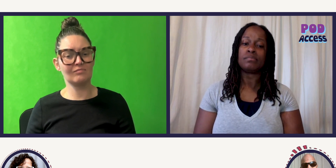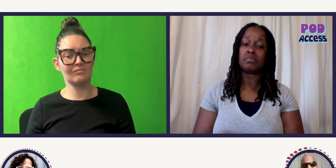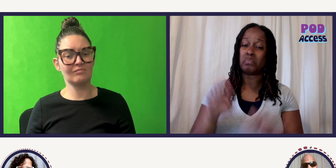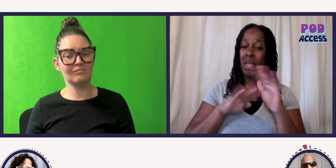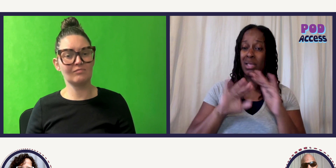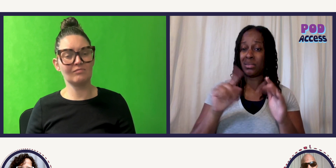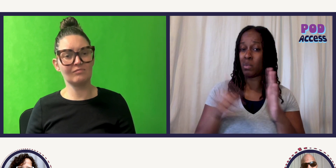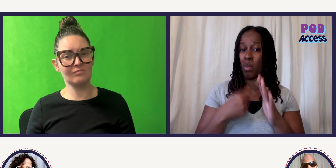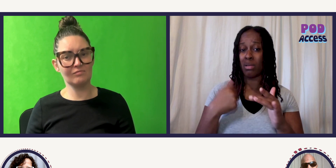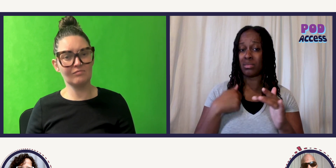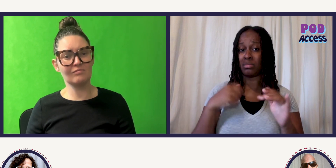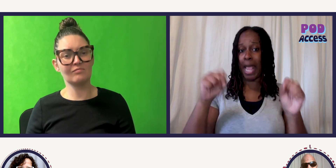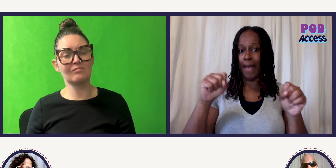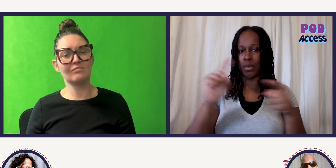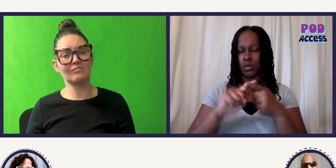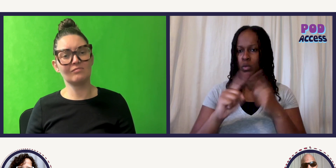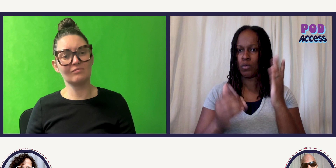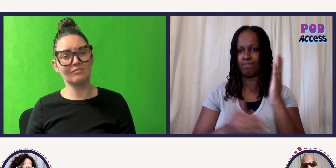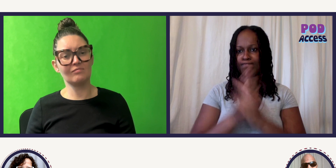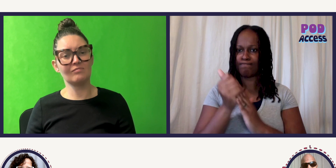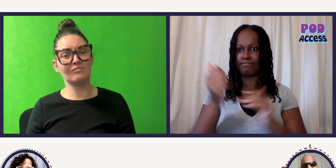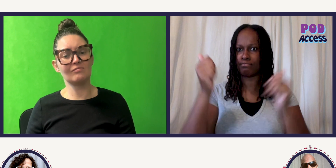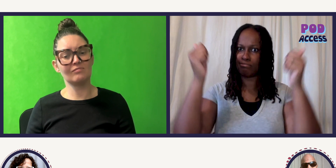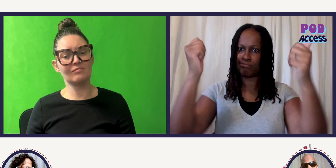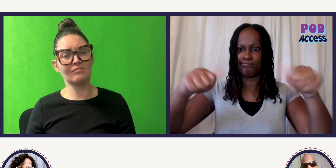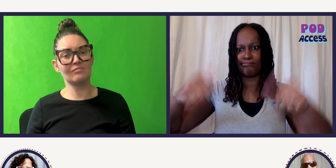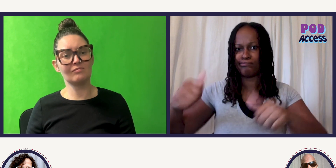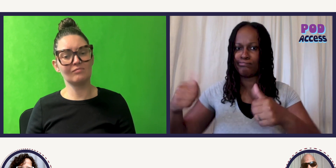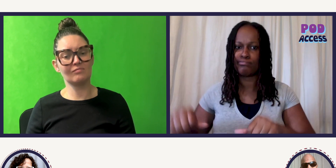Basically, I once was able to automate my posts without paying for another application.